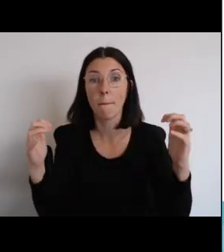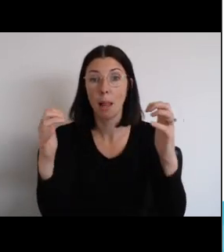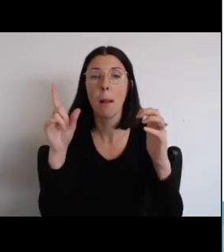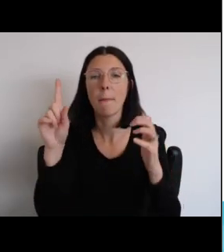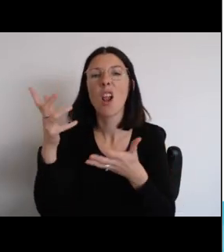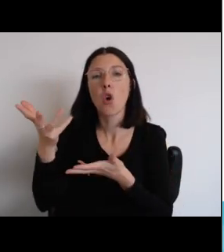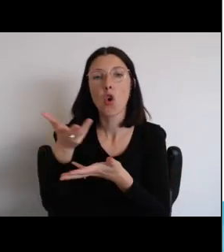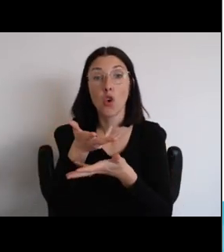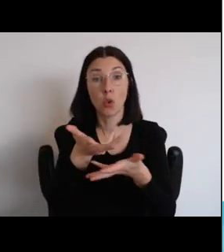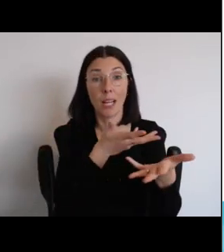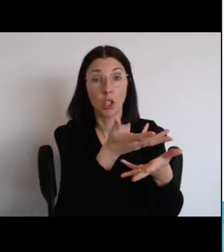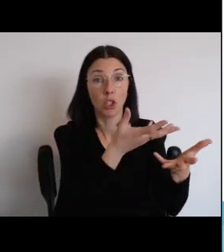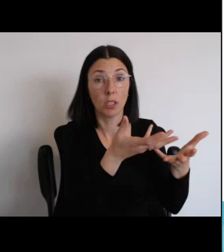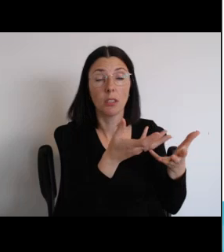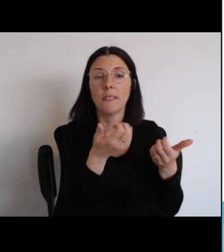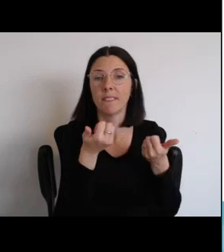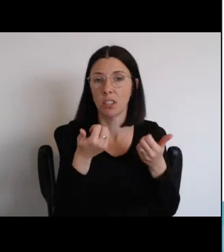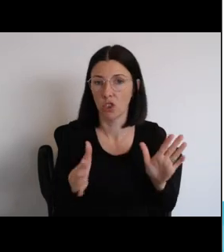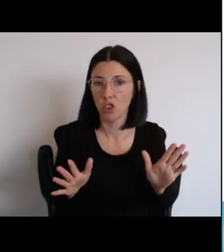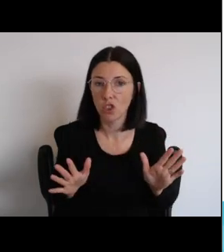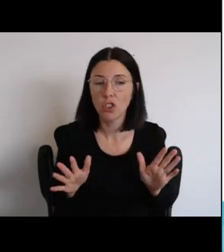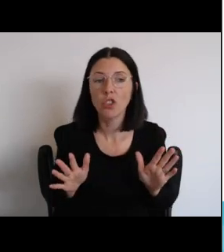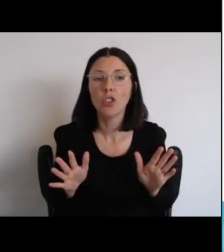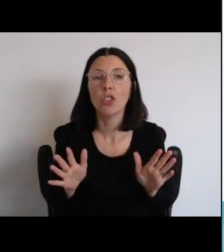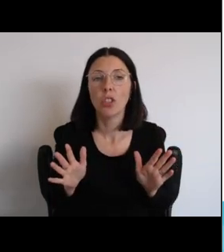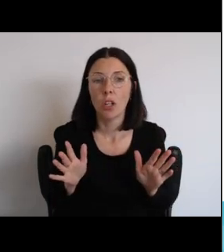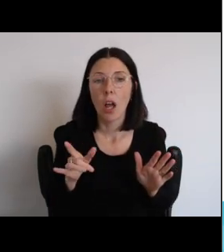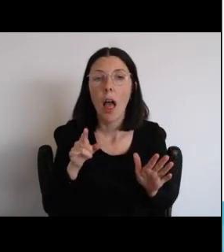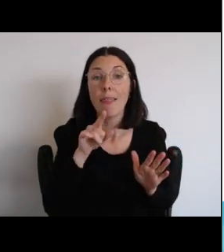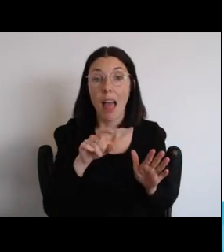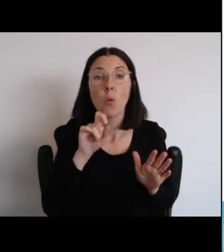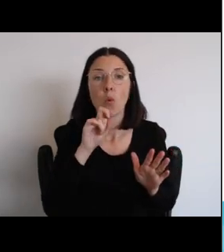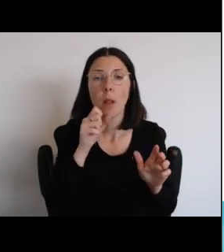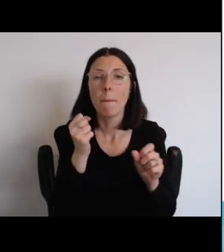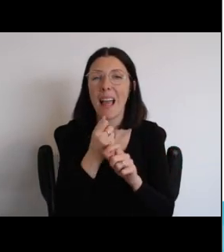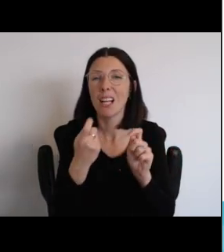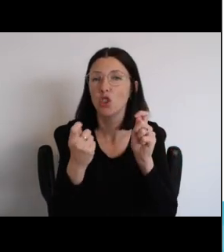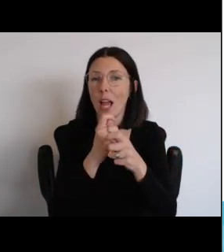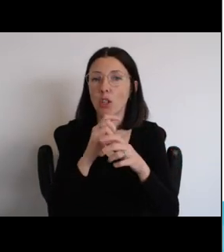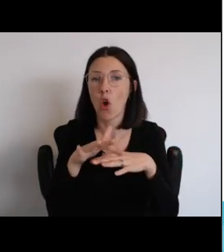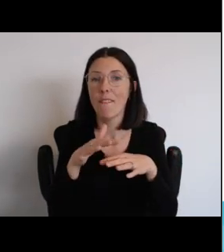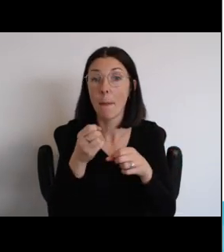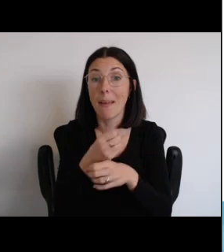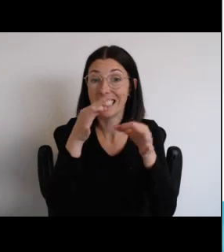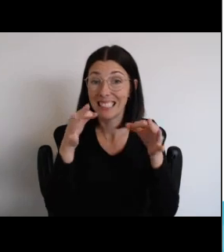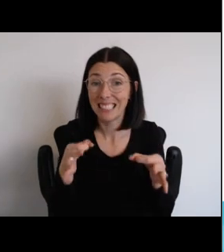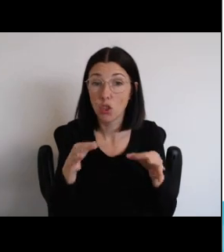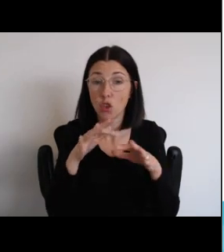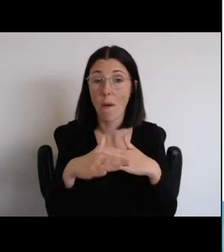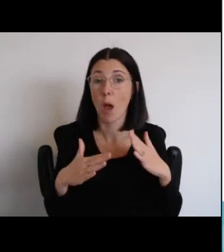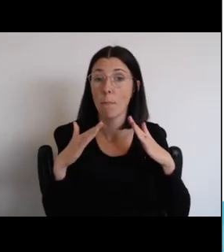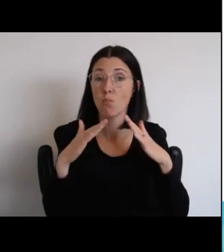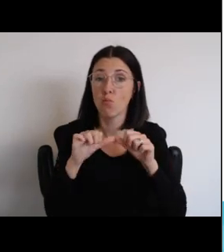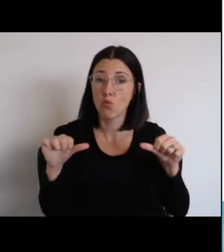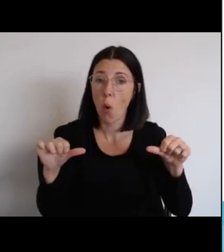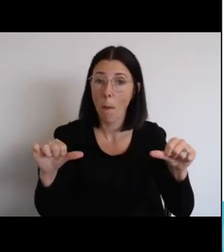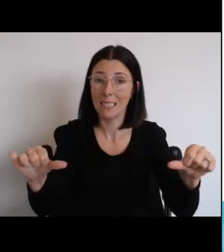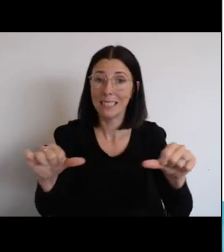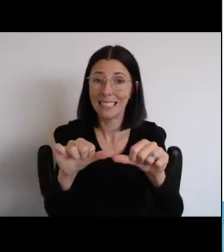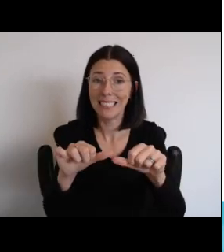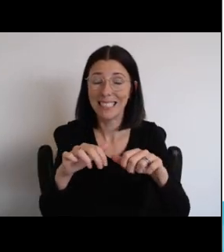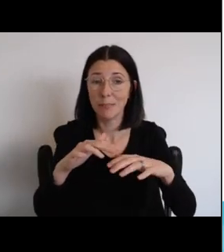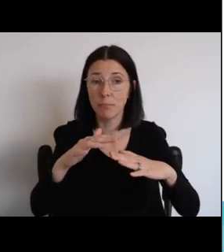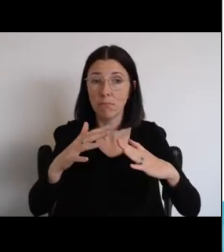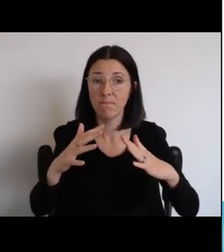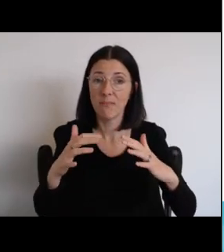makes some changes to decision making regarding property settlement and um on my reading of the